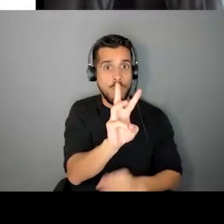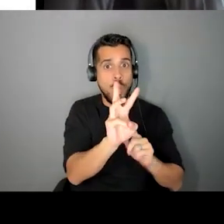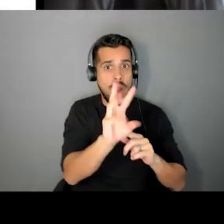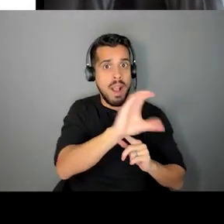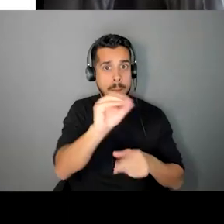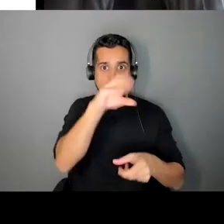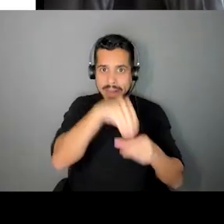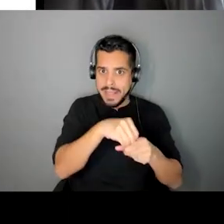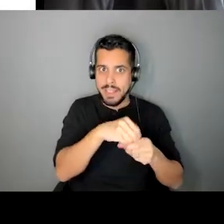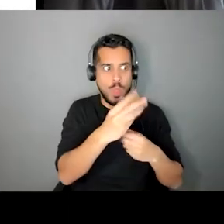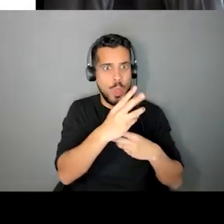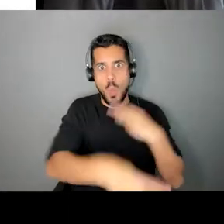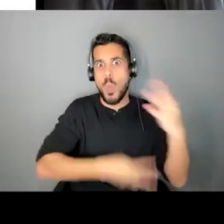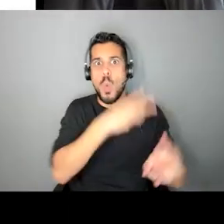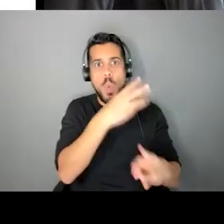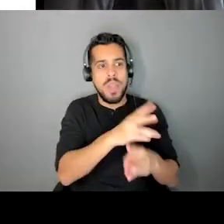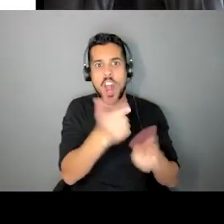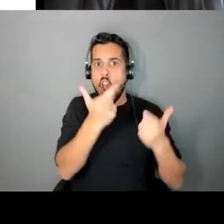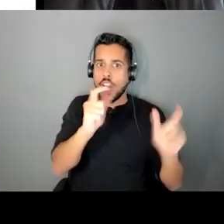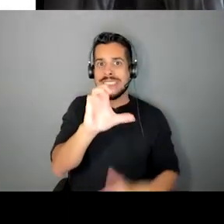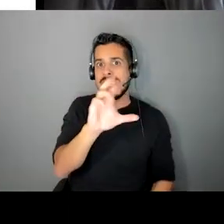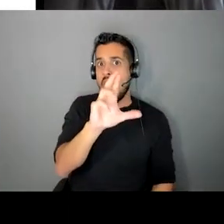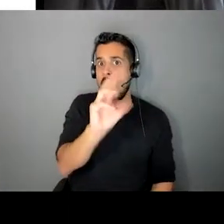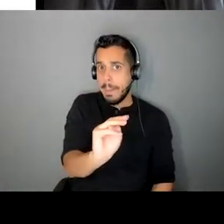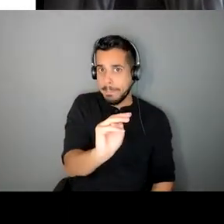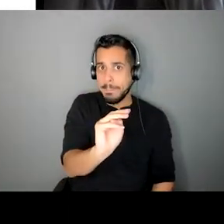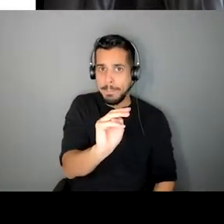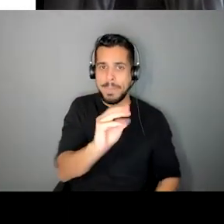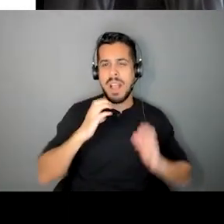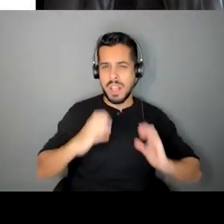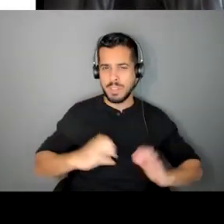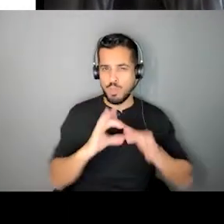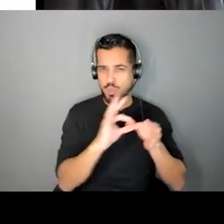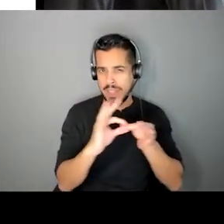They're the world's largest CRM company, so customer relationship management,